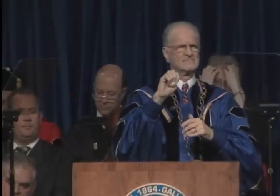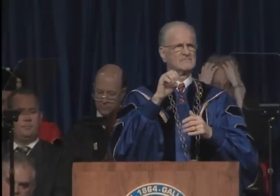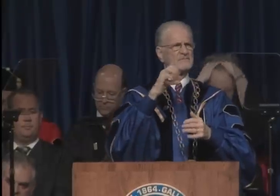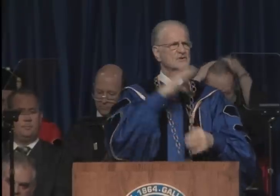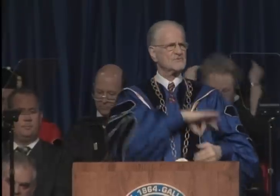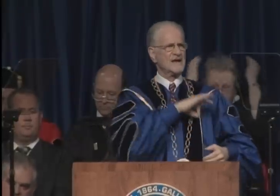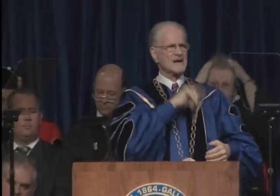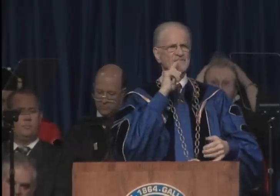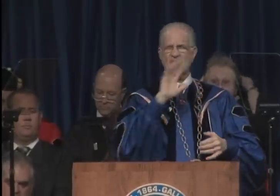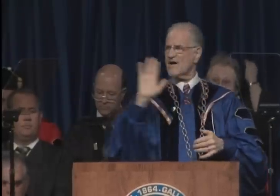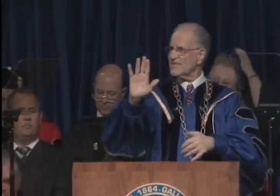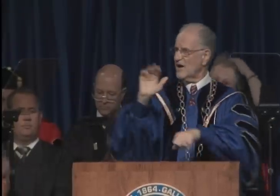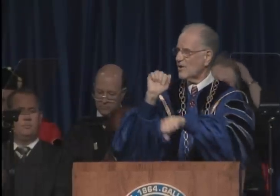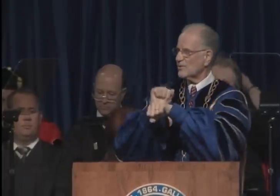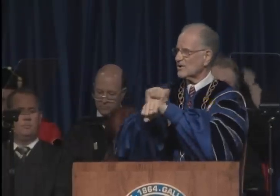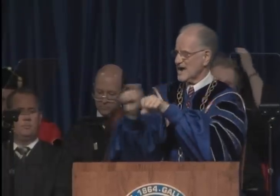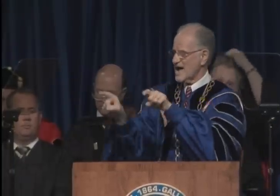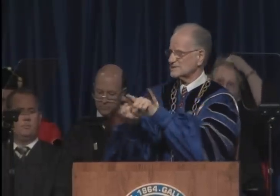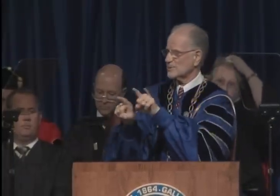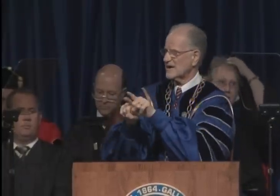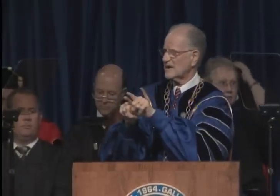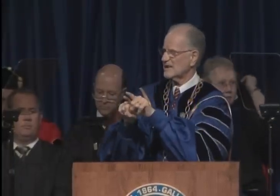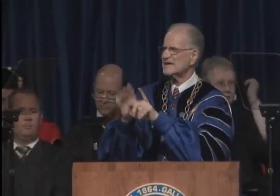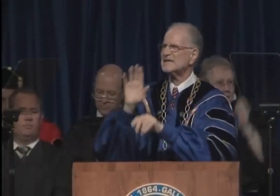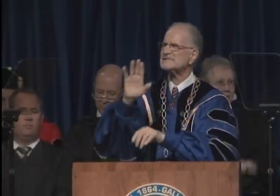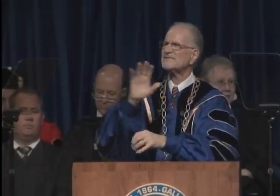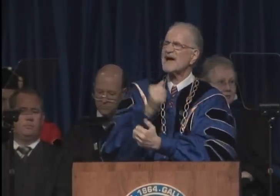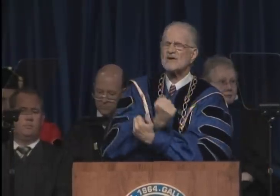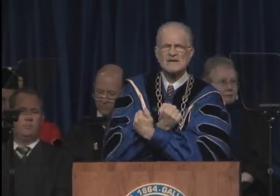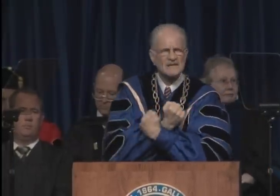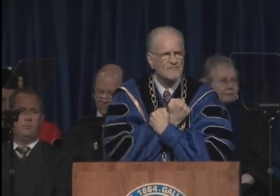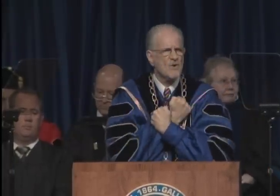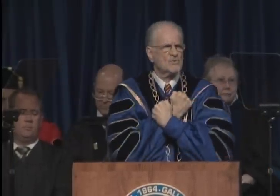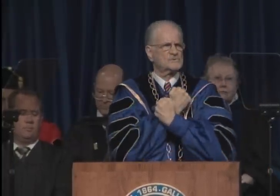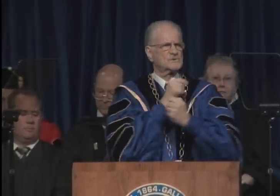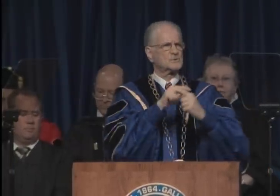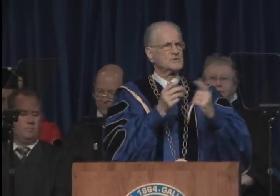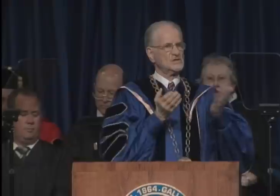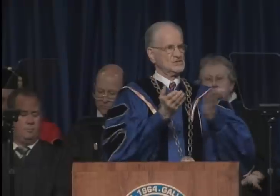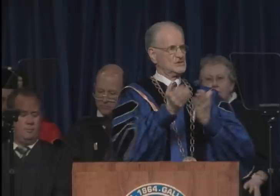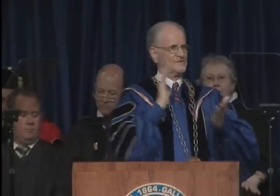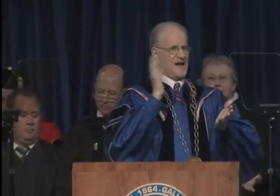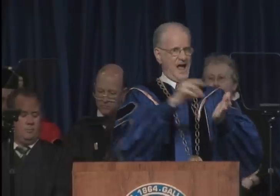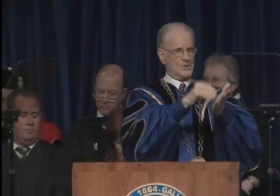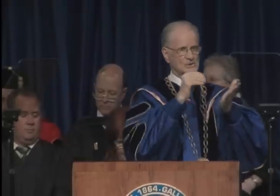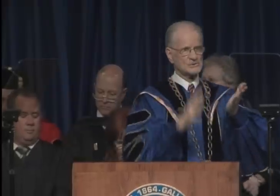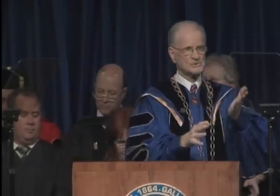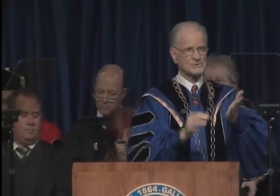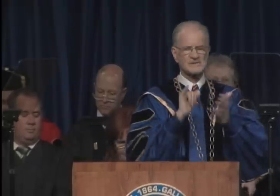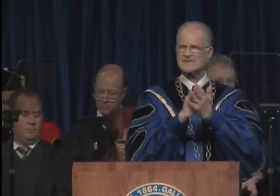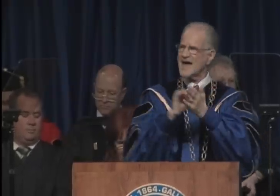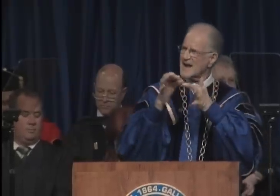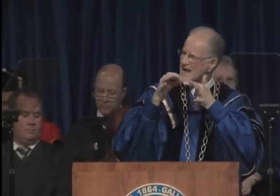for their work as well. It is their devotion to serving our students